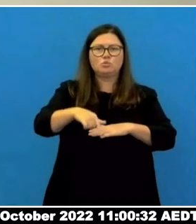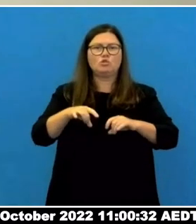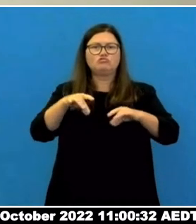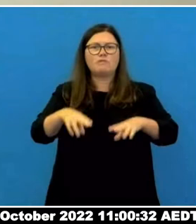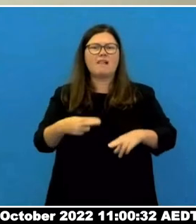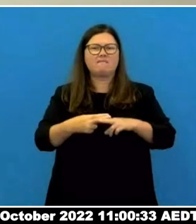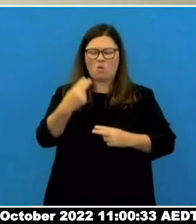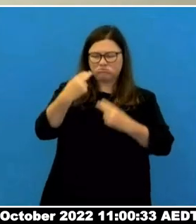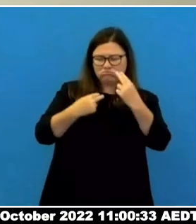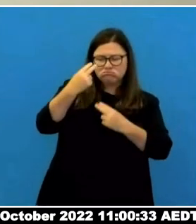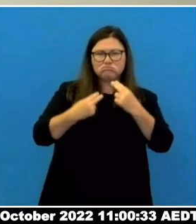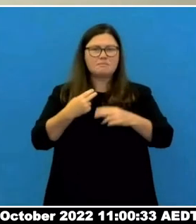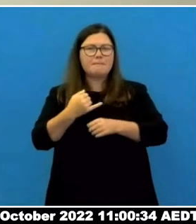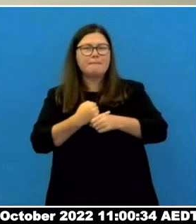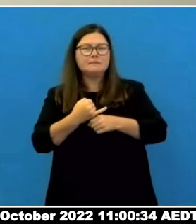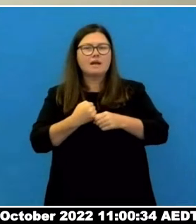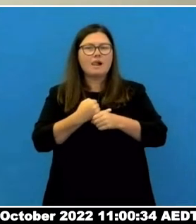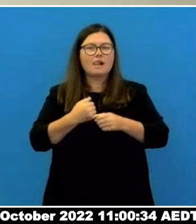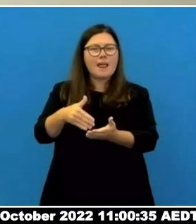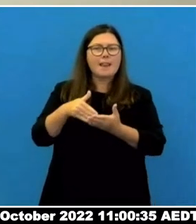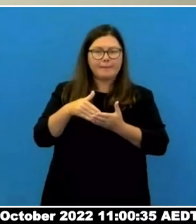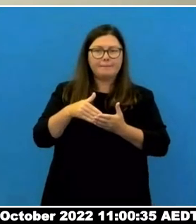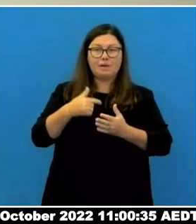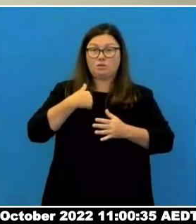I was transferred to Australia for medical treatment